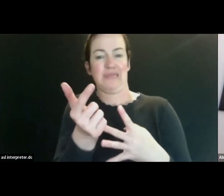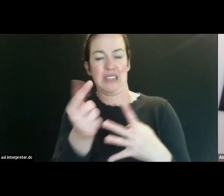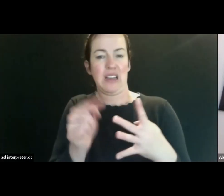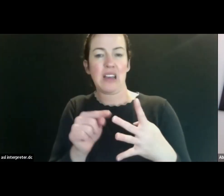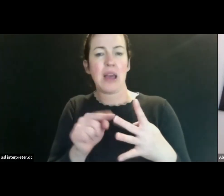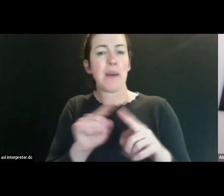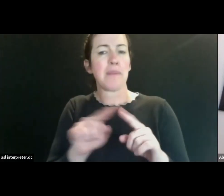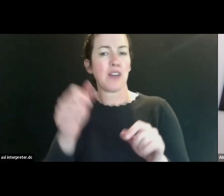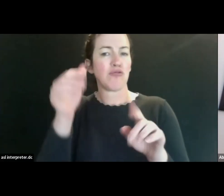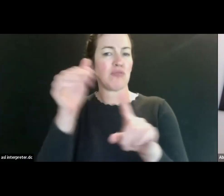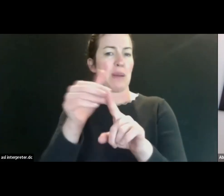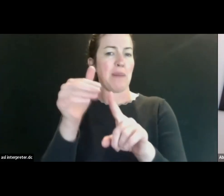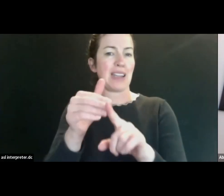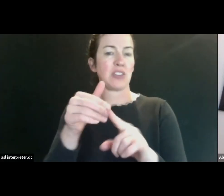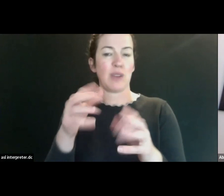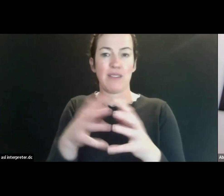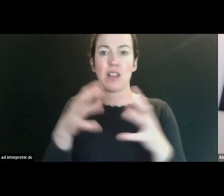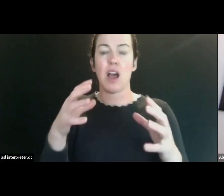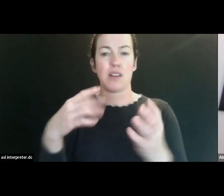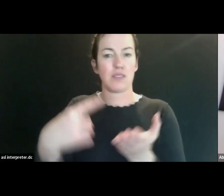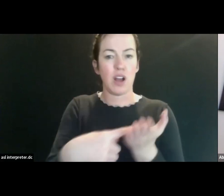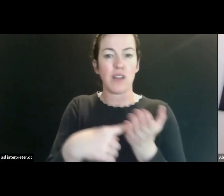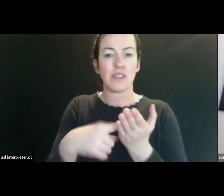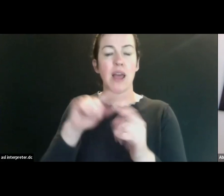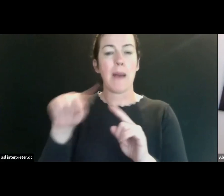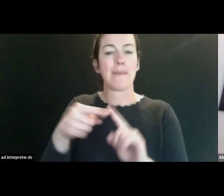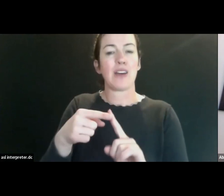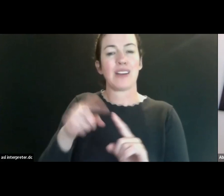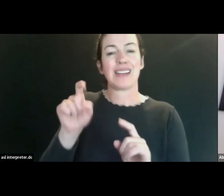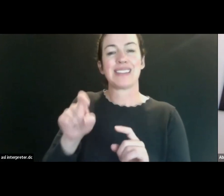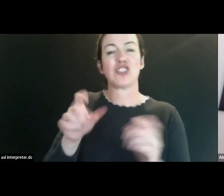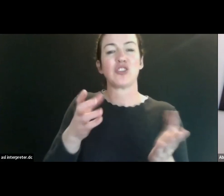reminder we keep…we have a lot of conversations about essential services, but this group is